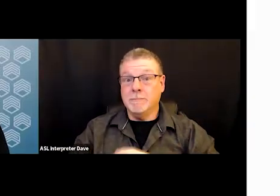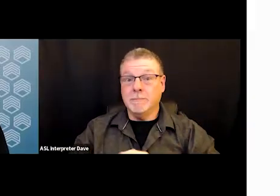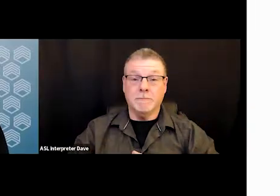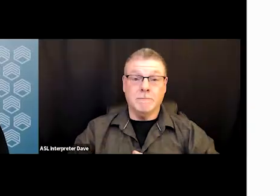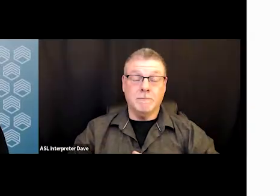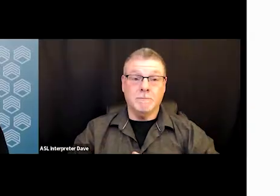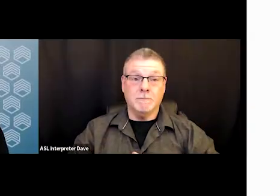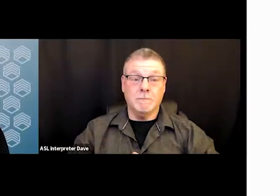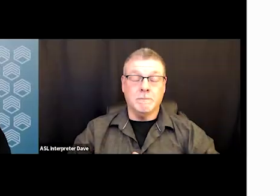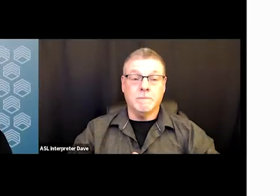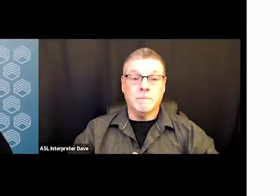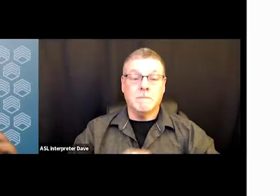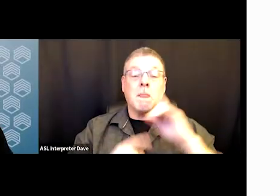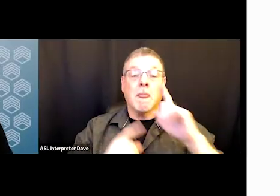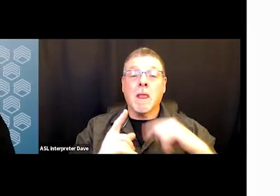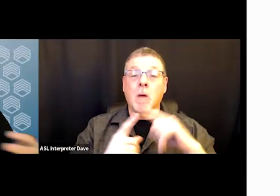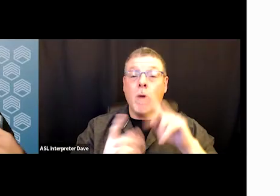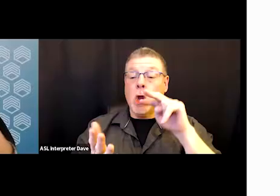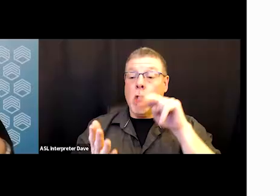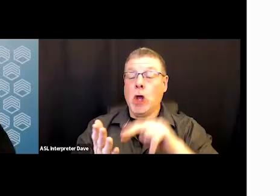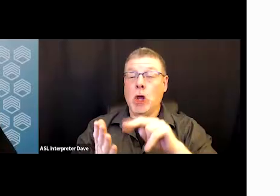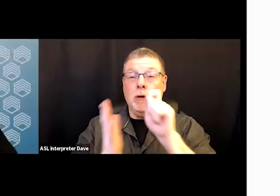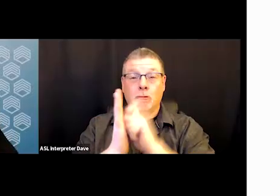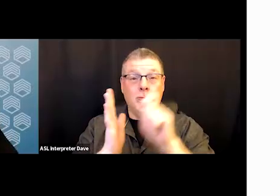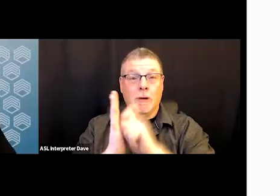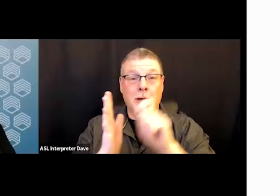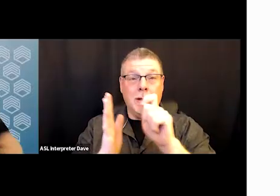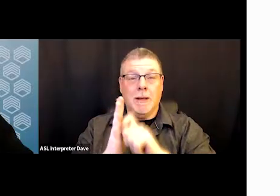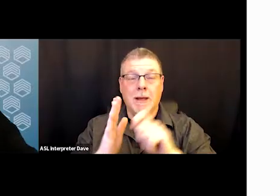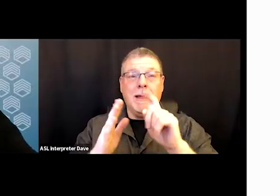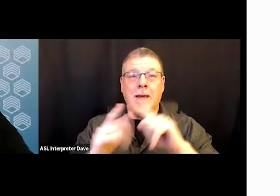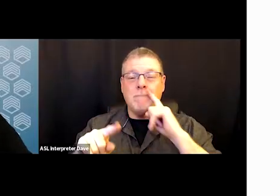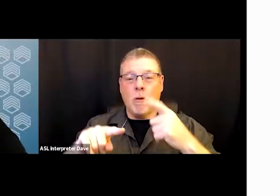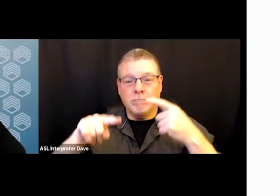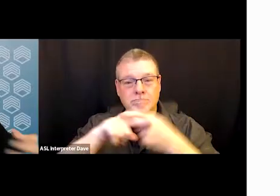When you look at the literature around the nexus or the intersection between trauma